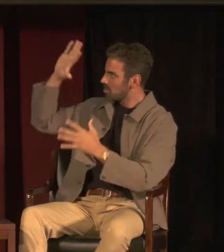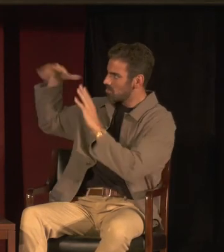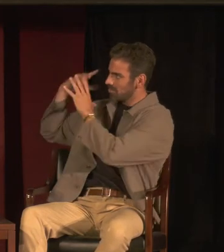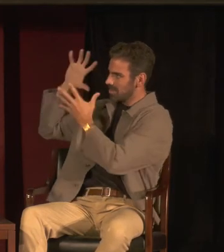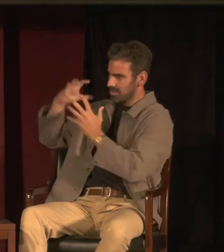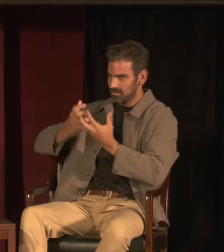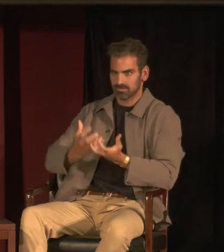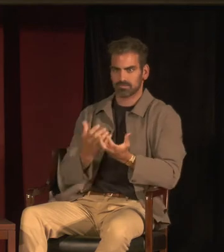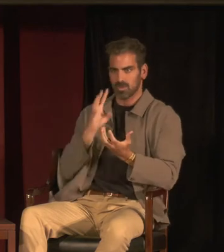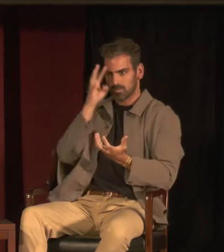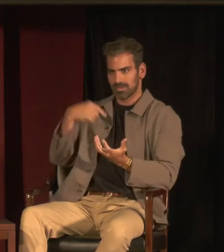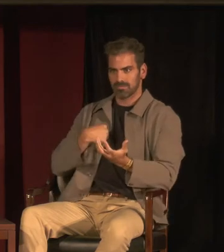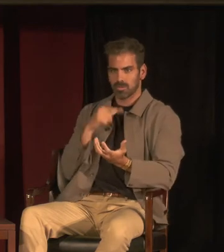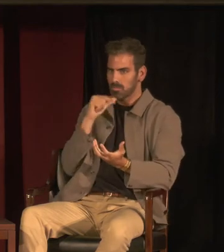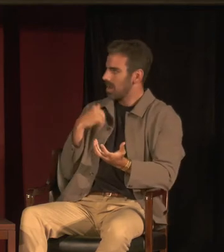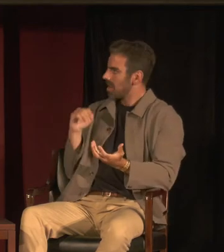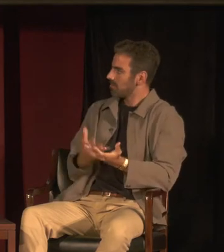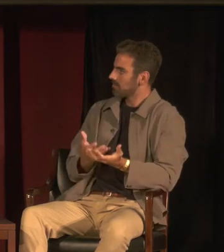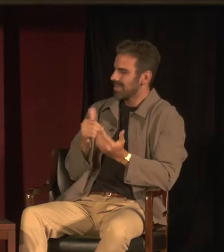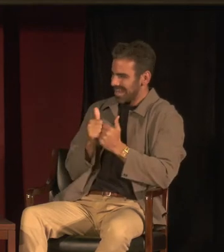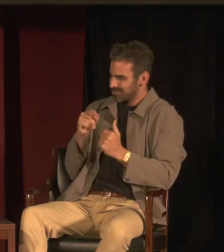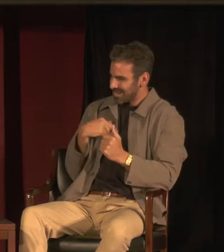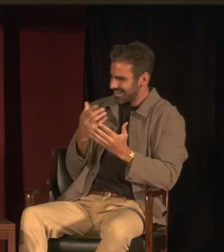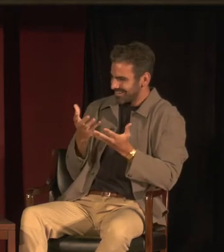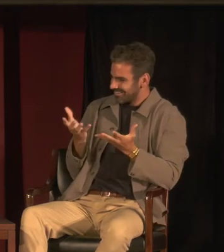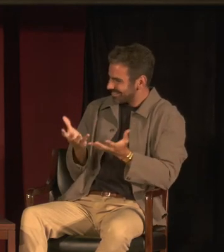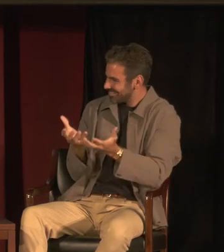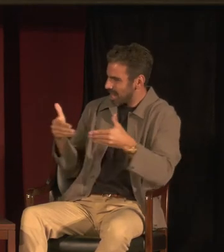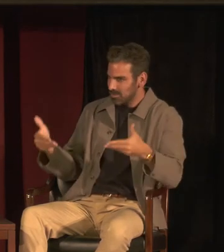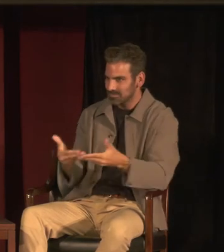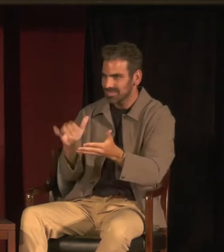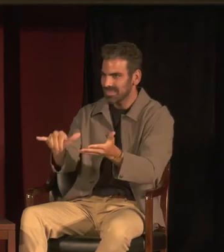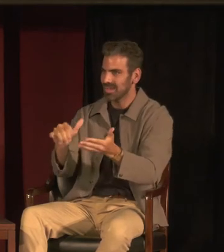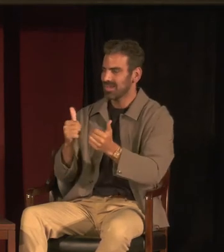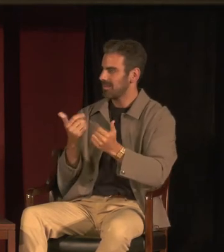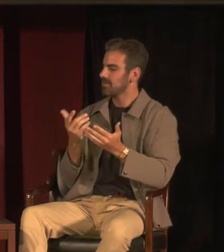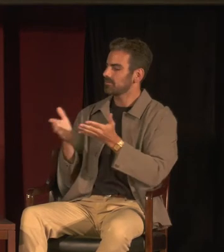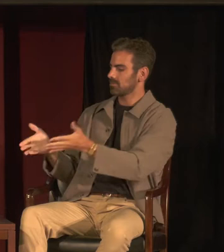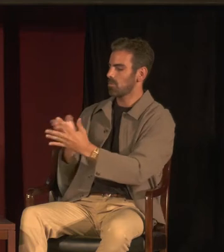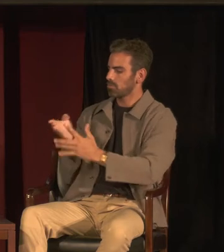and much of our world might know about Deaf oppression, but they don't know enough. And I thought, this is something that I can relate to my own experience and I can begin